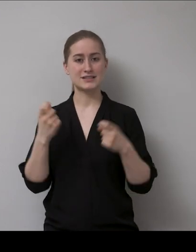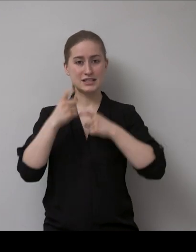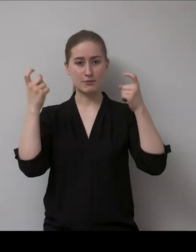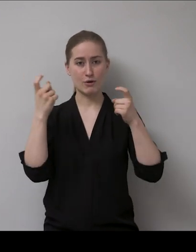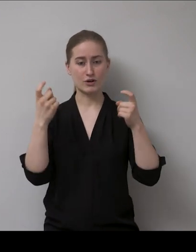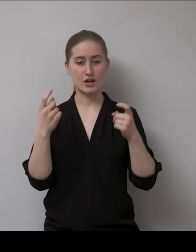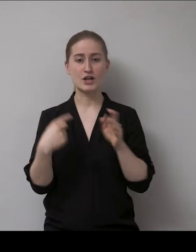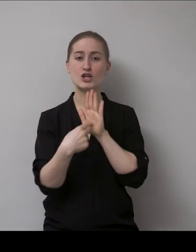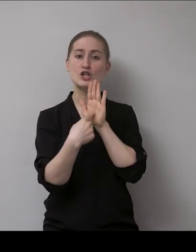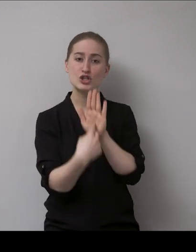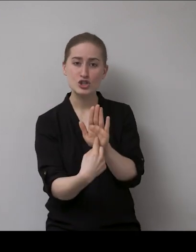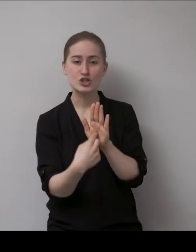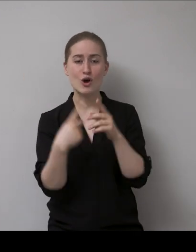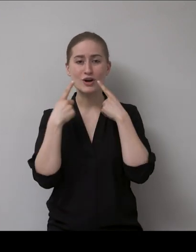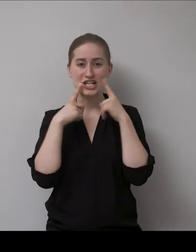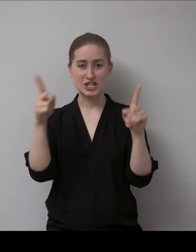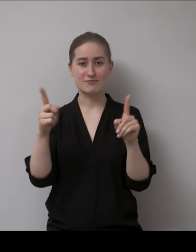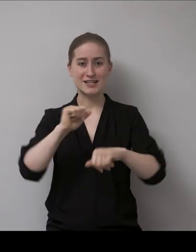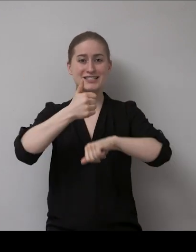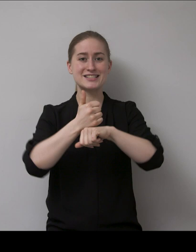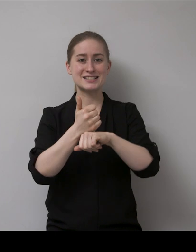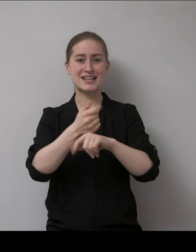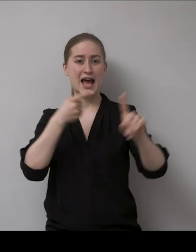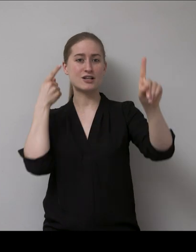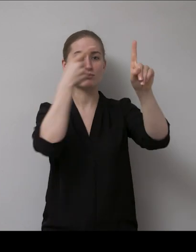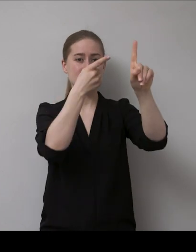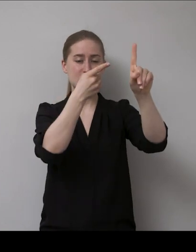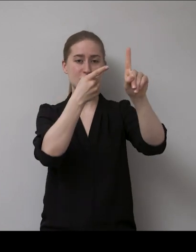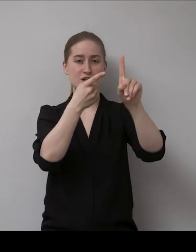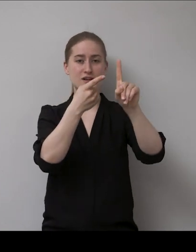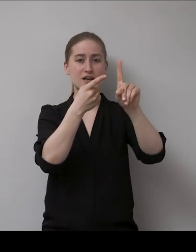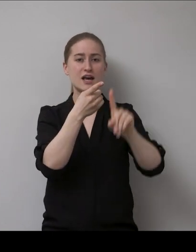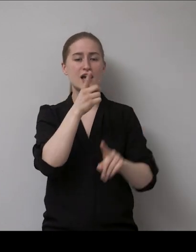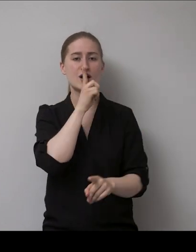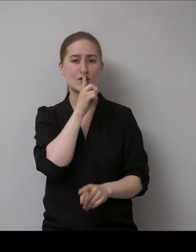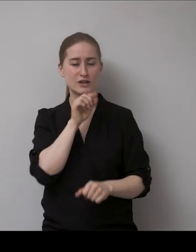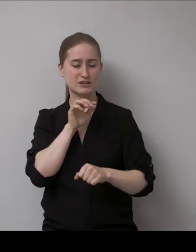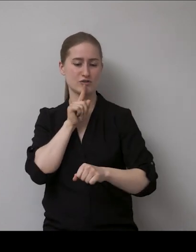set aspiration, and reaffirm responsibilities. I have already congratulated you